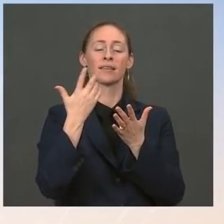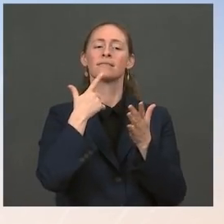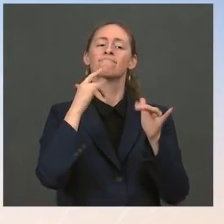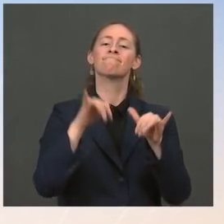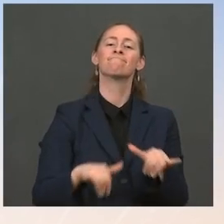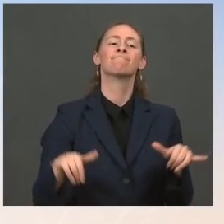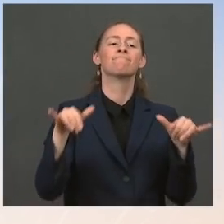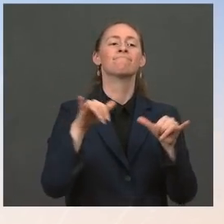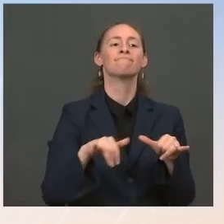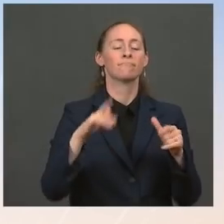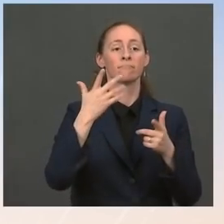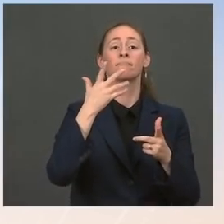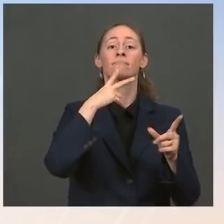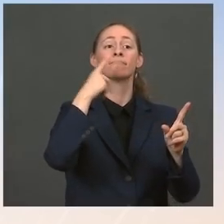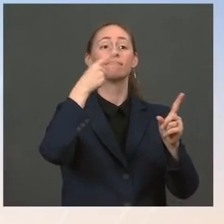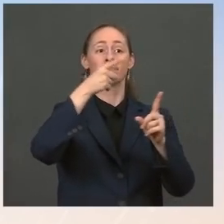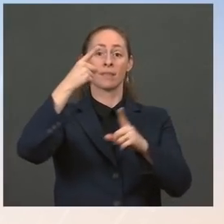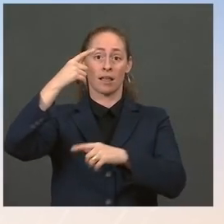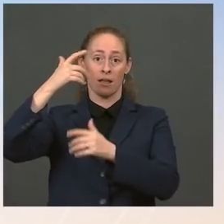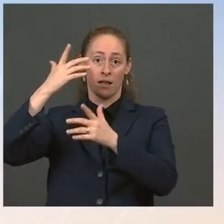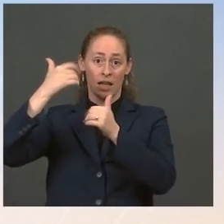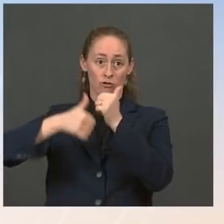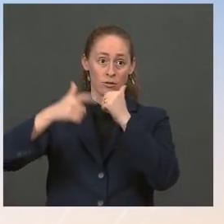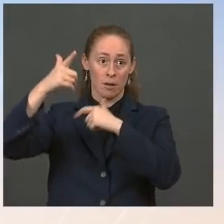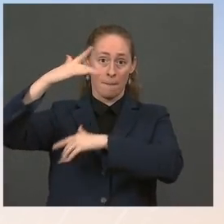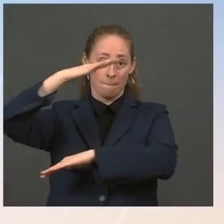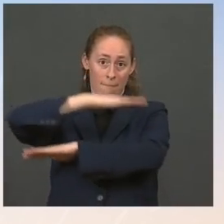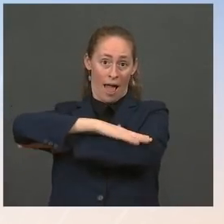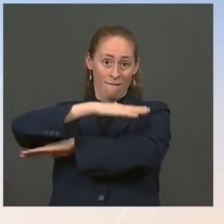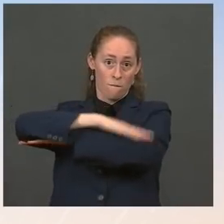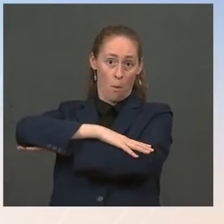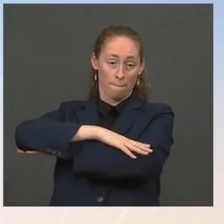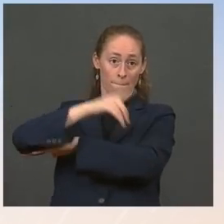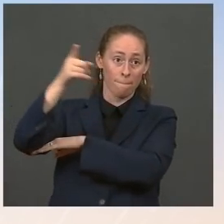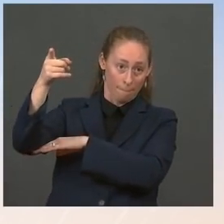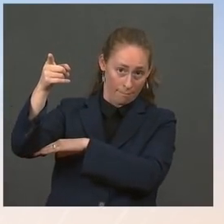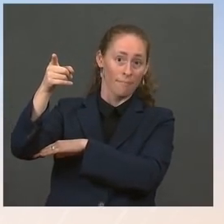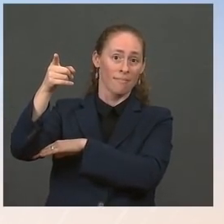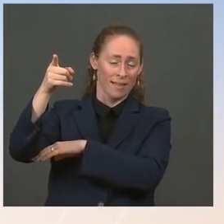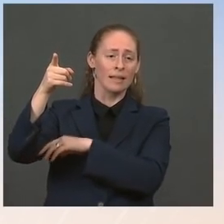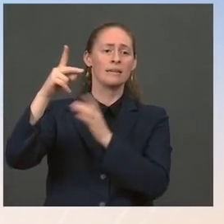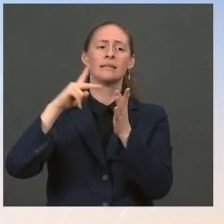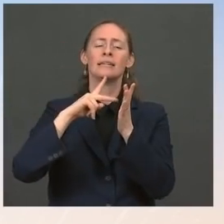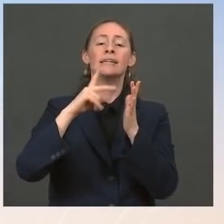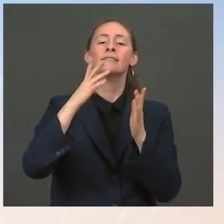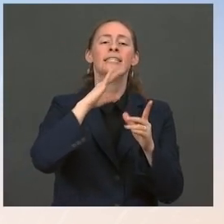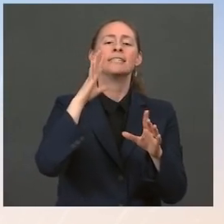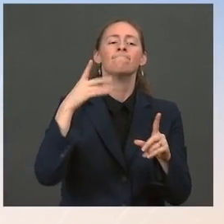And he has been a strong supporter of fundamental reforms to achieve that goal. This includes Section 230 reforms.